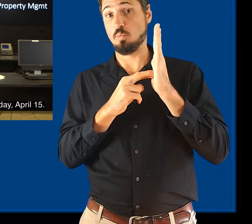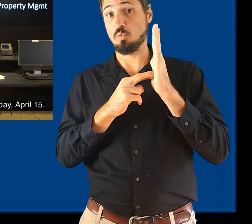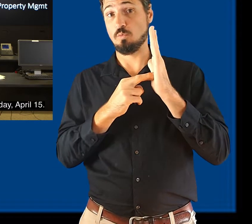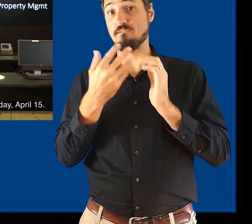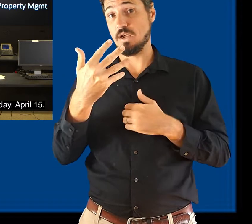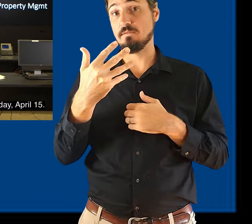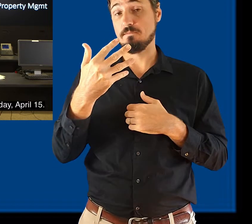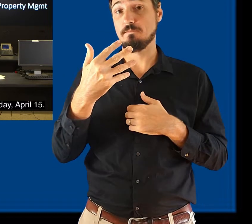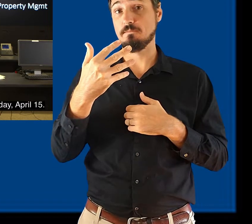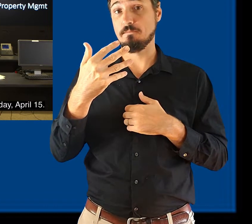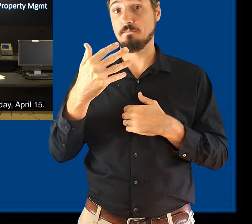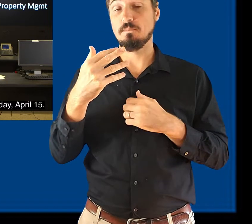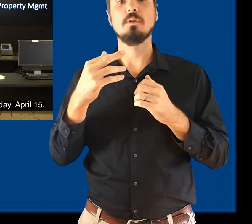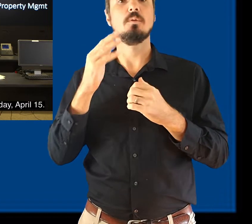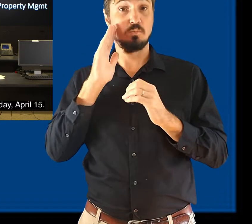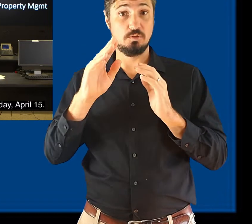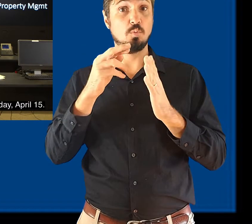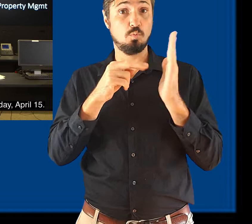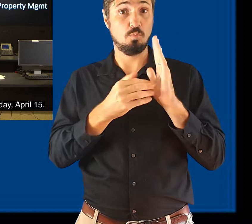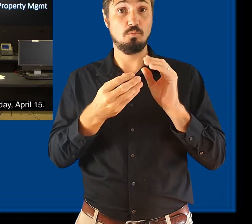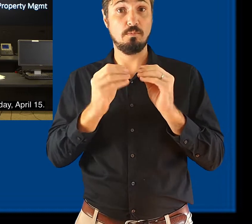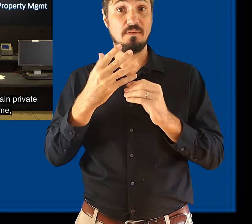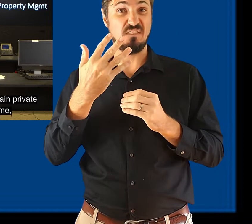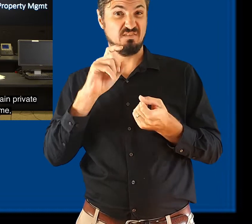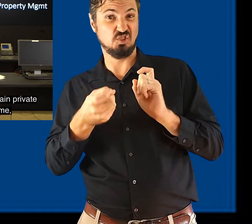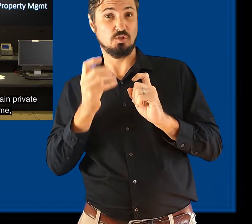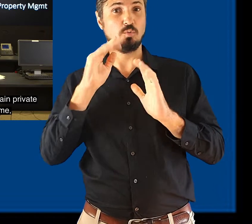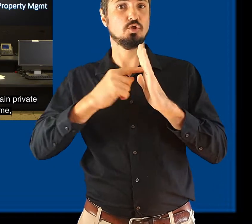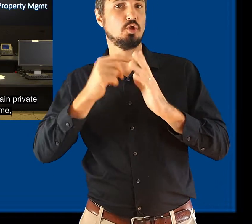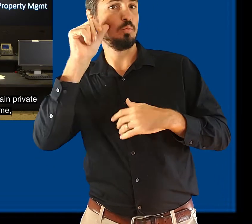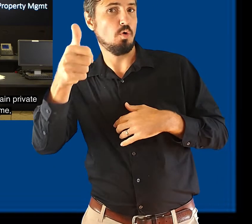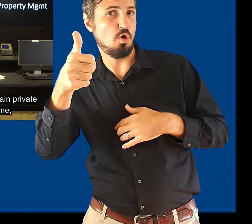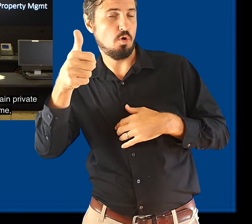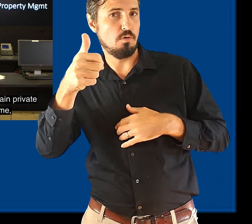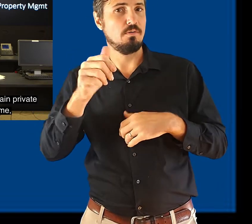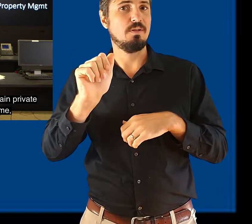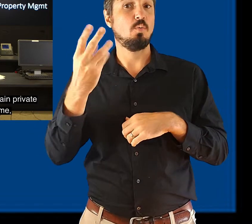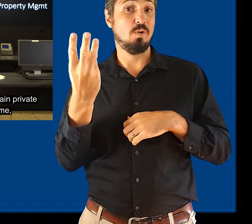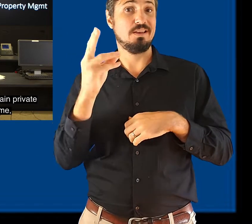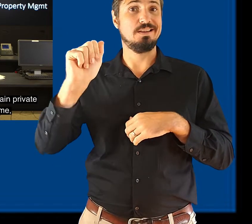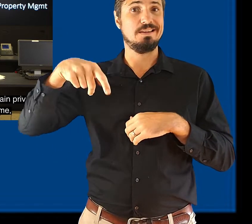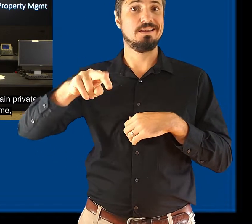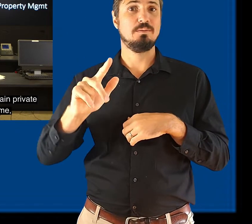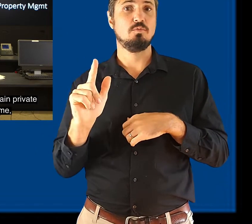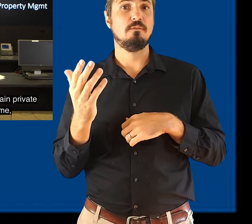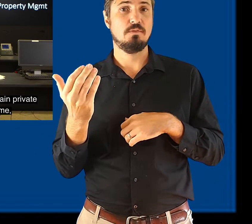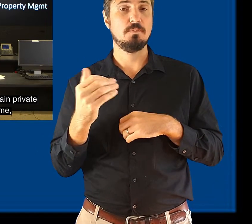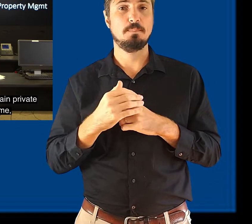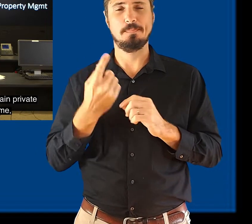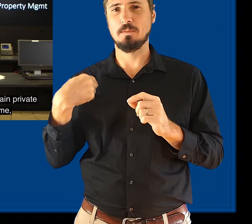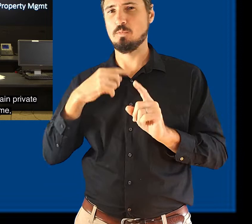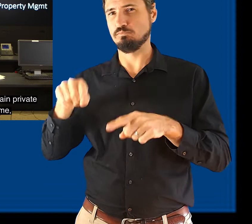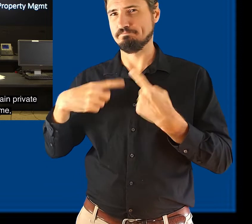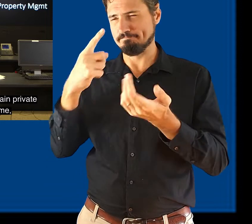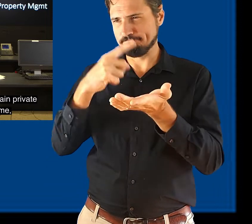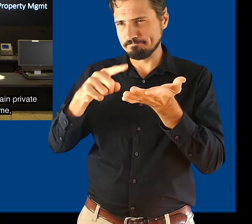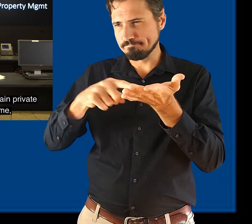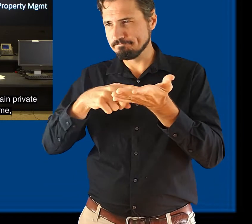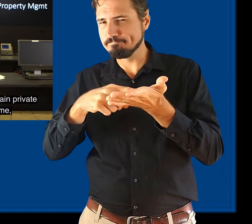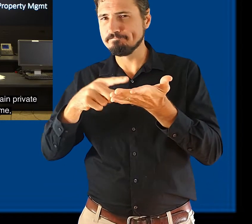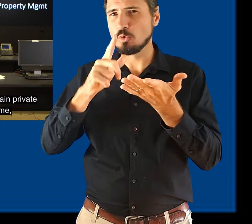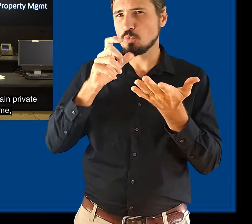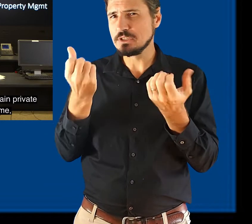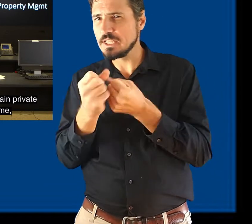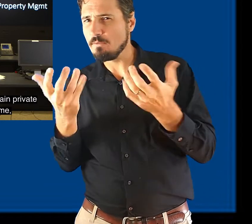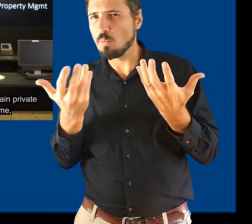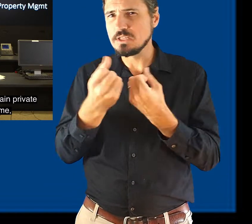Given public feedback, and safety analysis by our team, starting tomorrow, certain private construction activities and landscaping maintenance activities may resume,